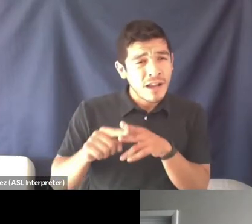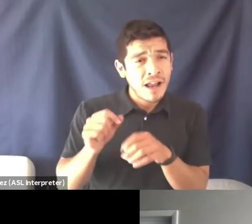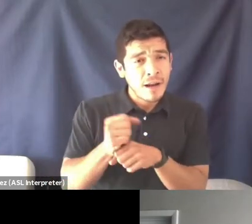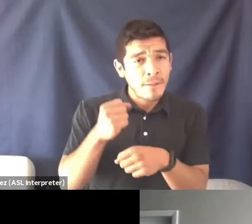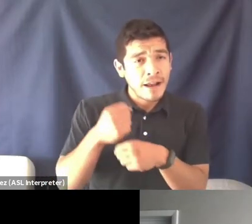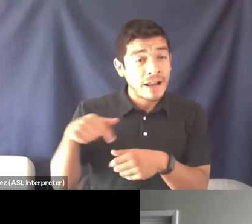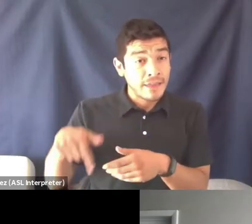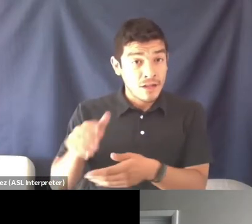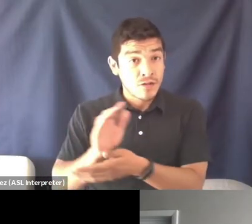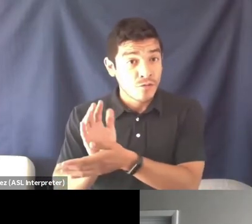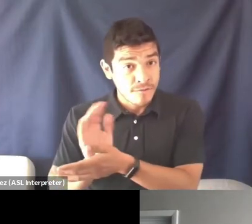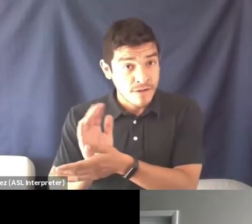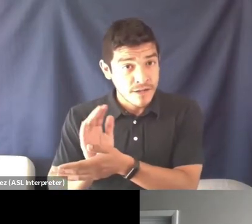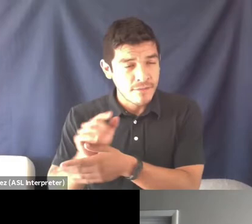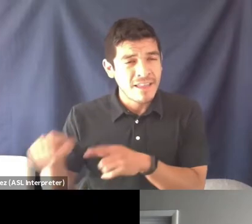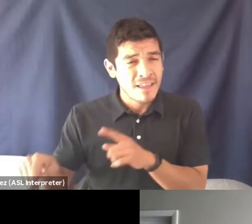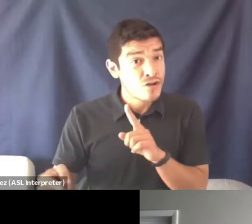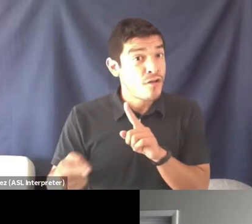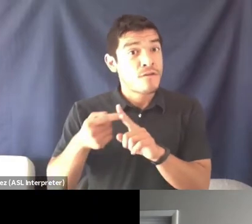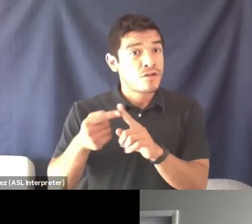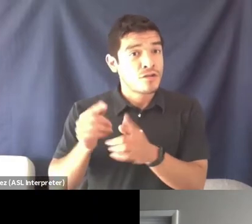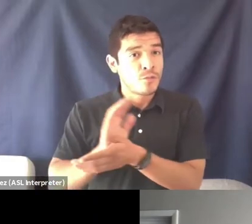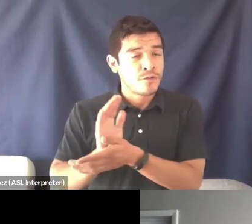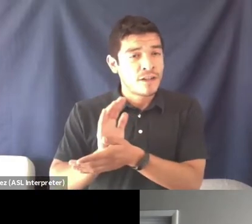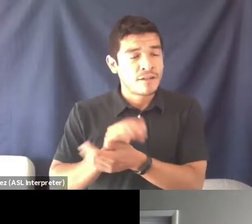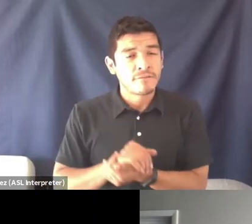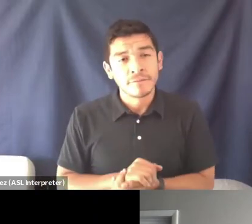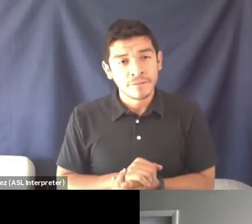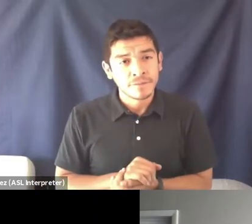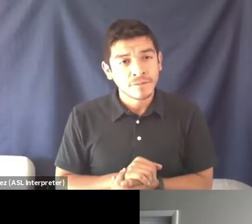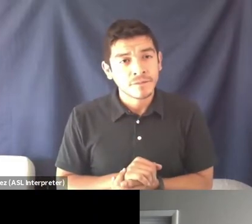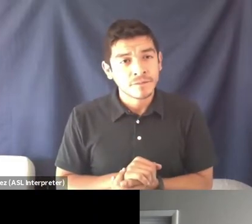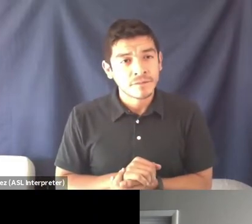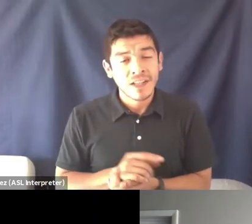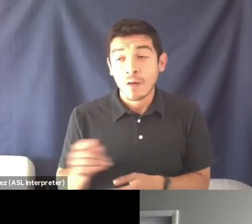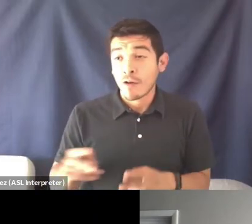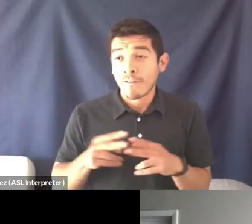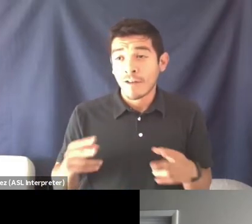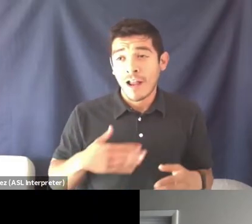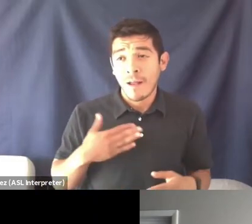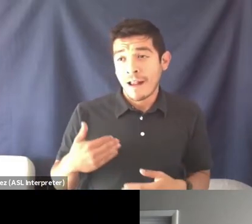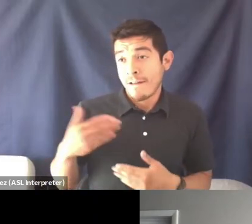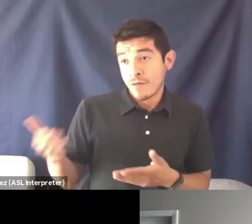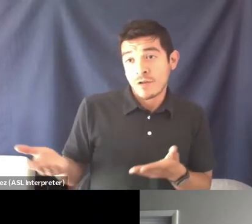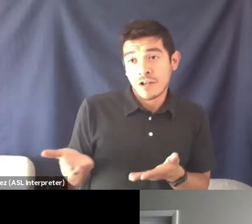This is her first feature documentary and we're really happy to have you here. I will say here